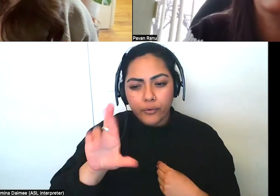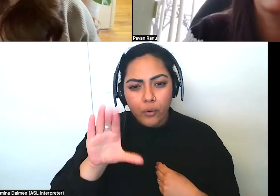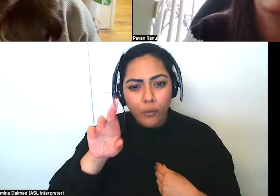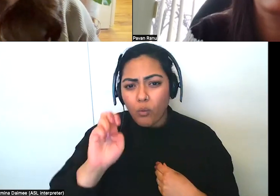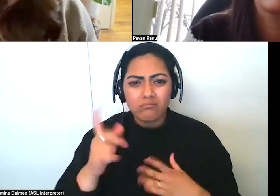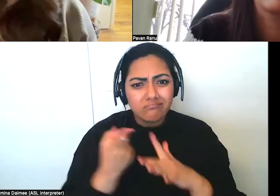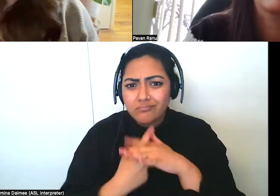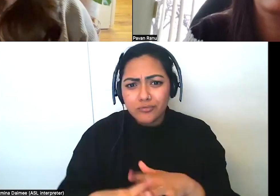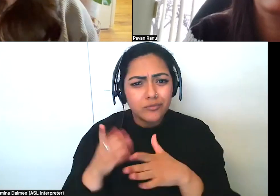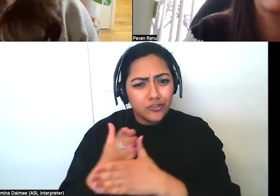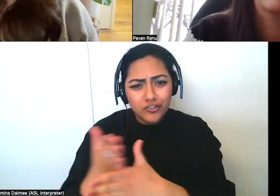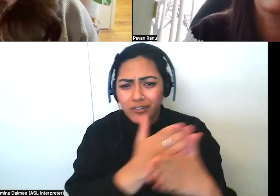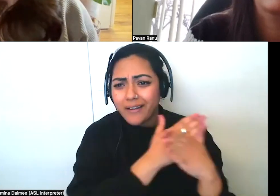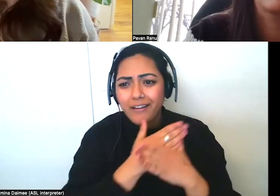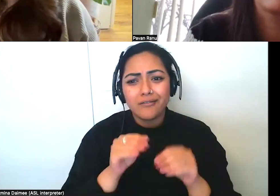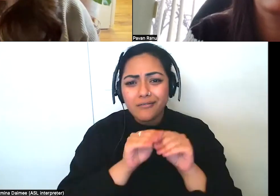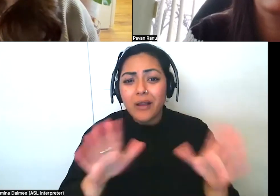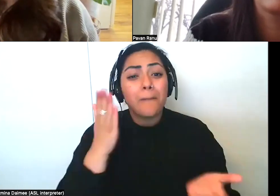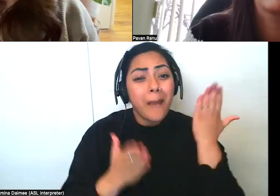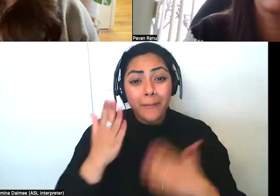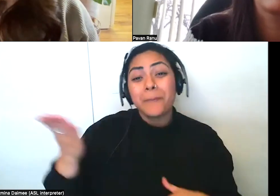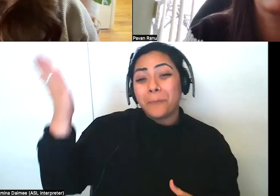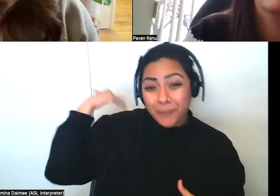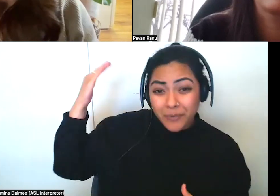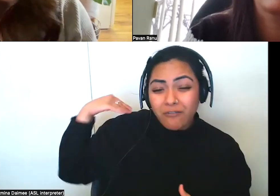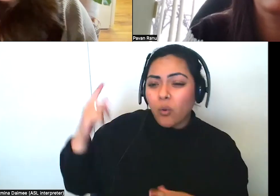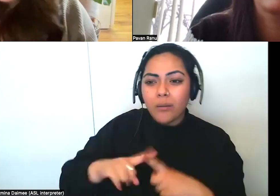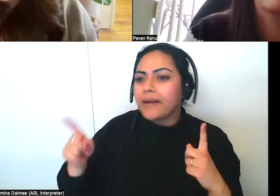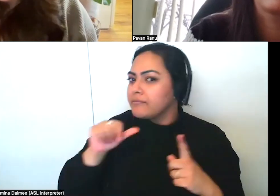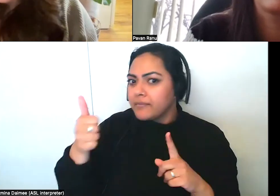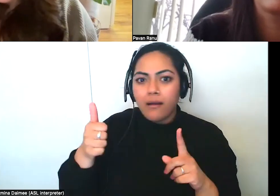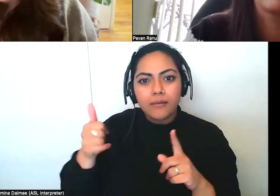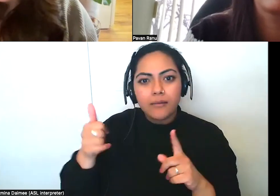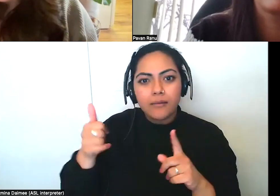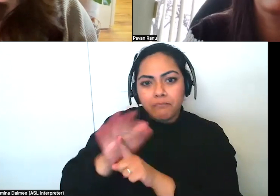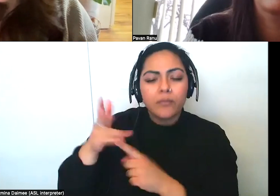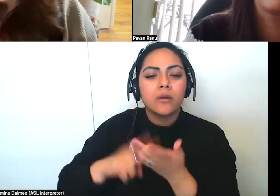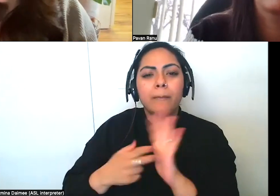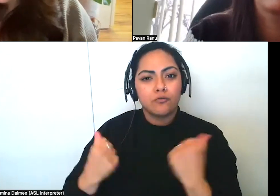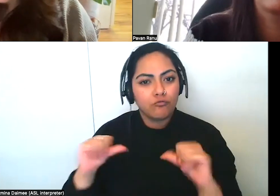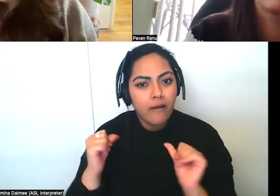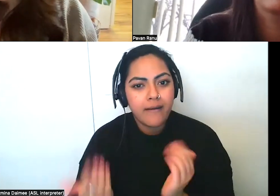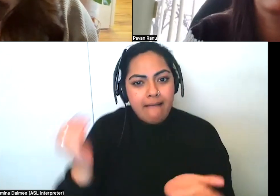can rediscover those titles that may not have been sort of right for their original moment.